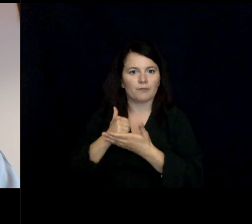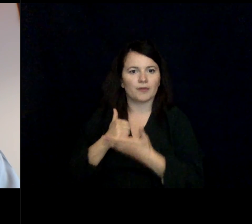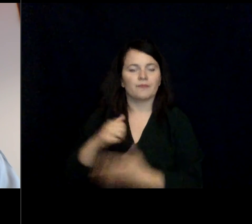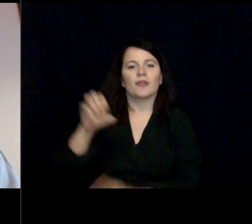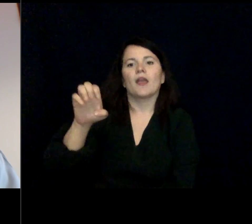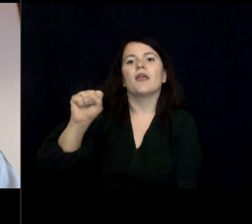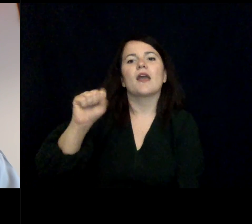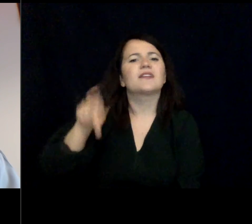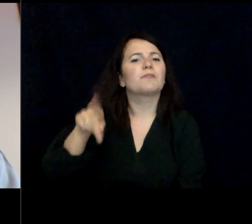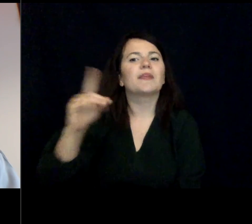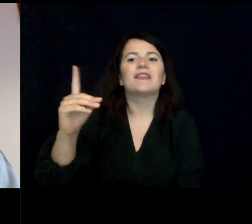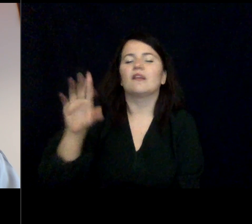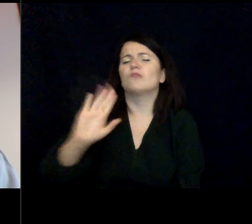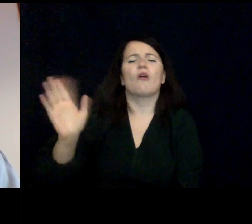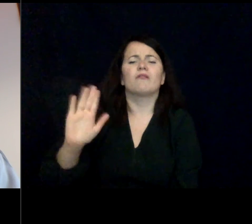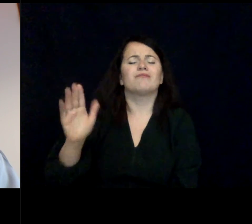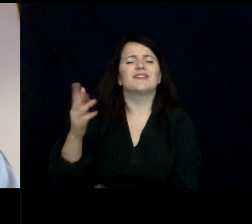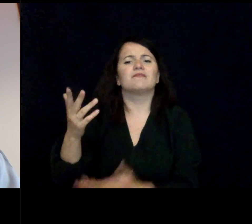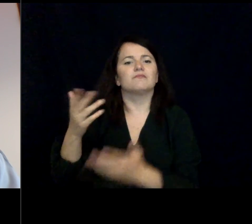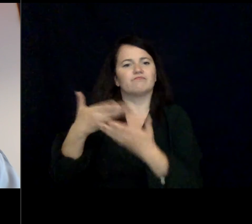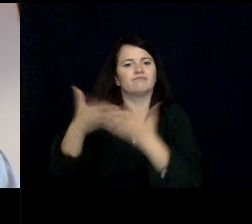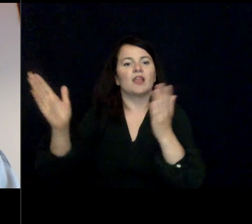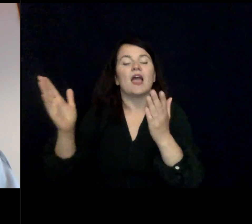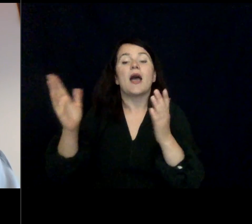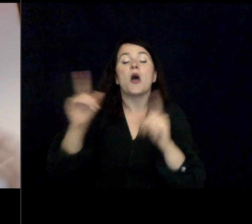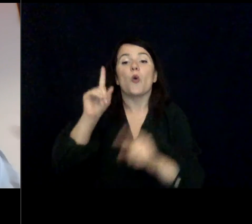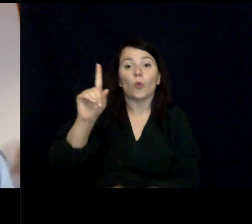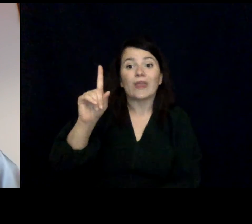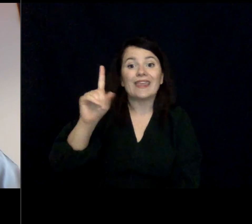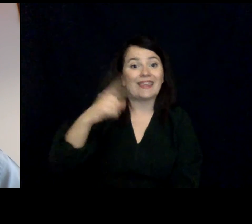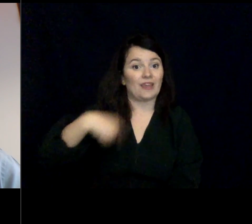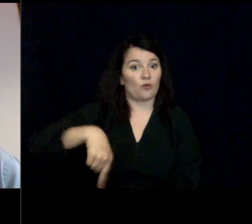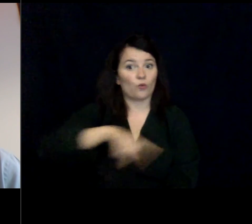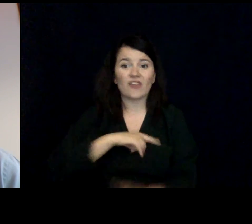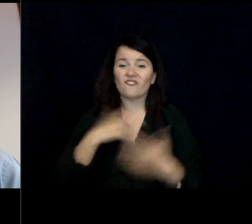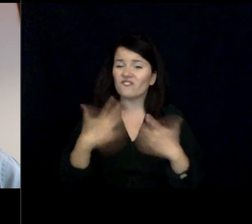No, this idea is discussed with European Social Network,